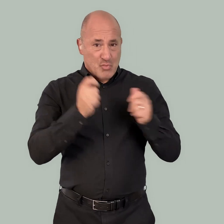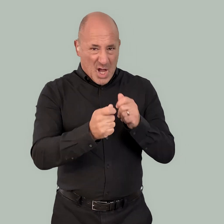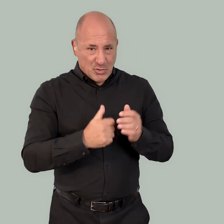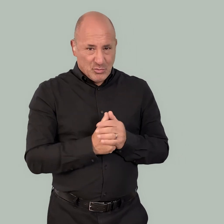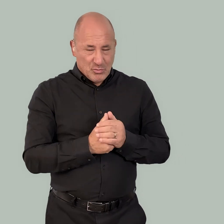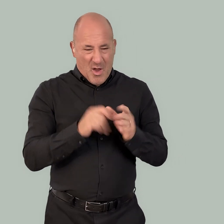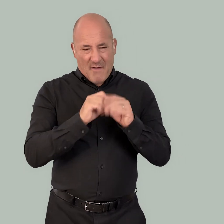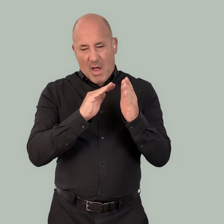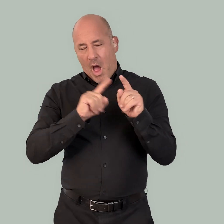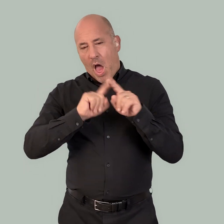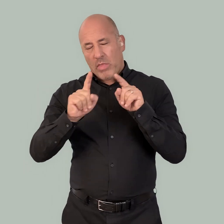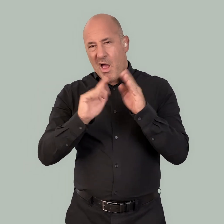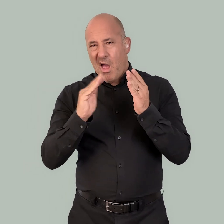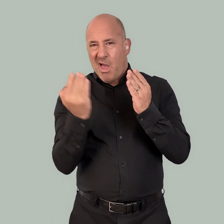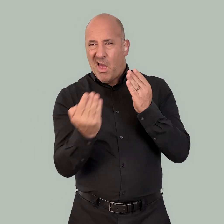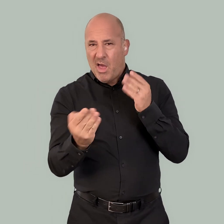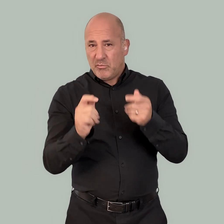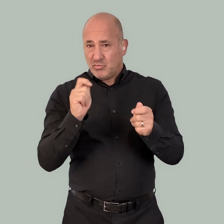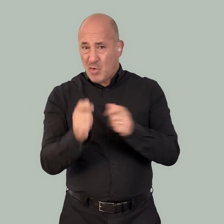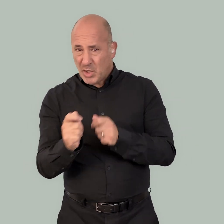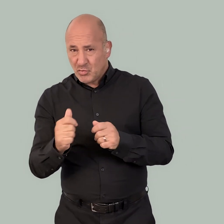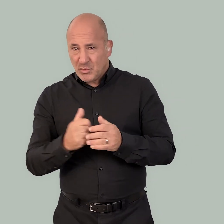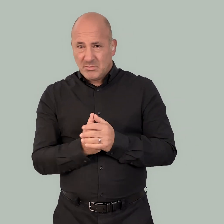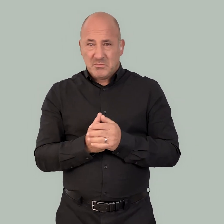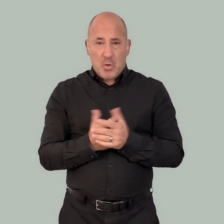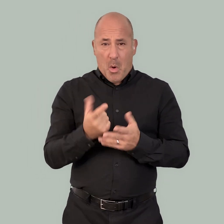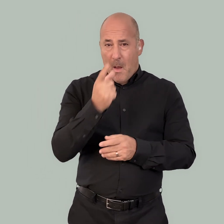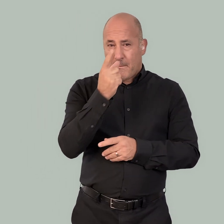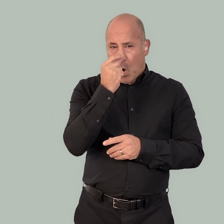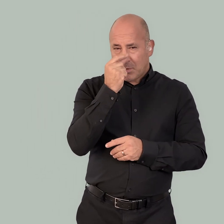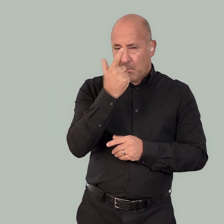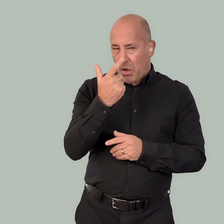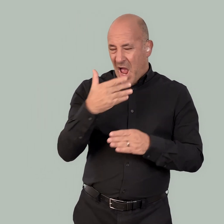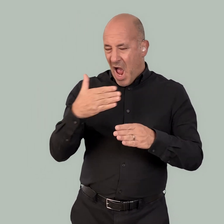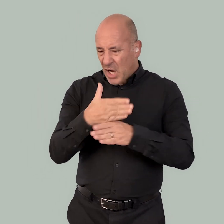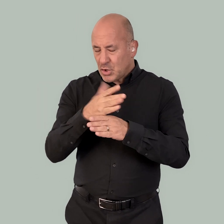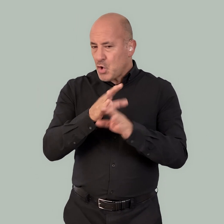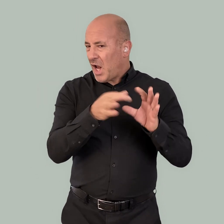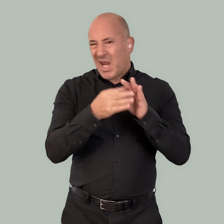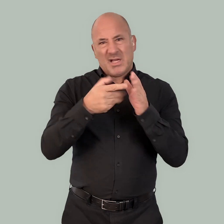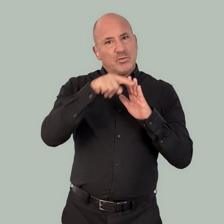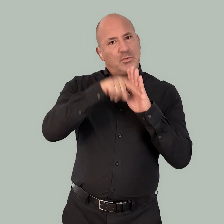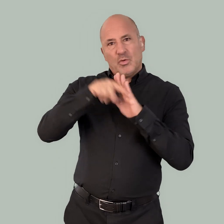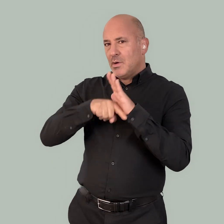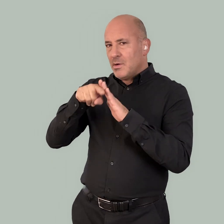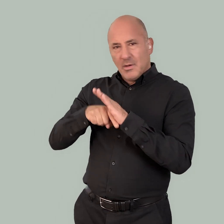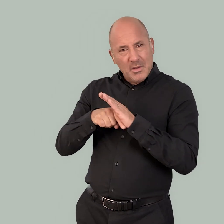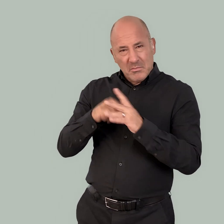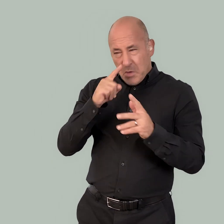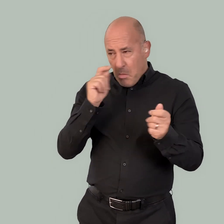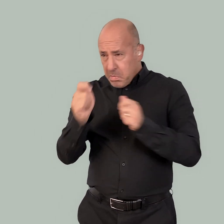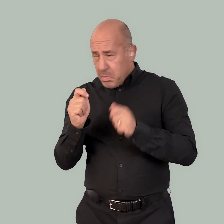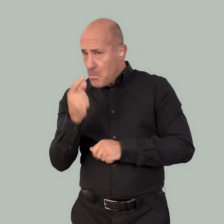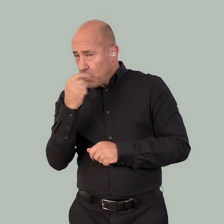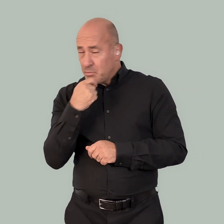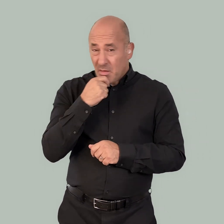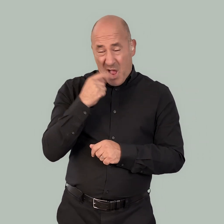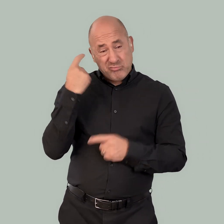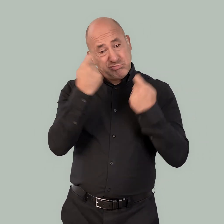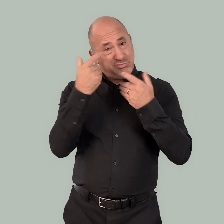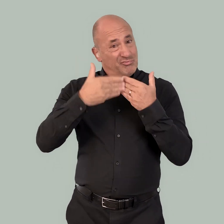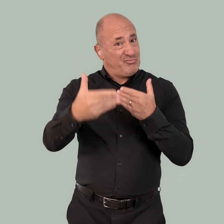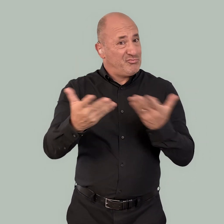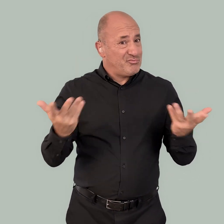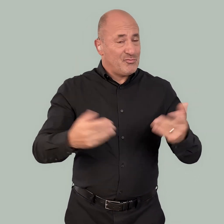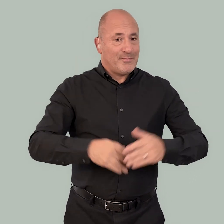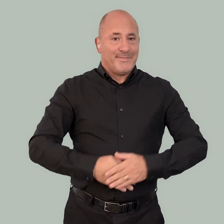secondary legislation, as well as a range of potential non-legislative actions.